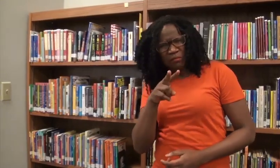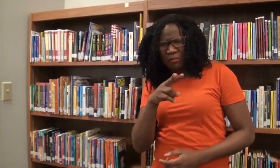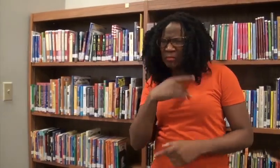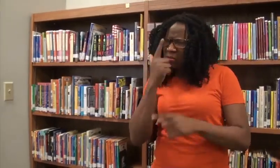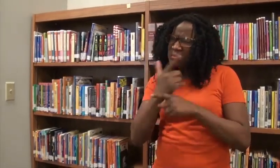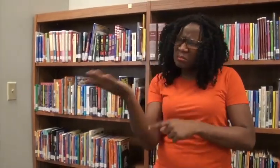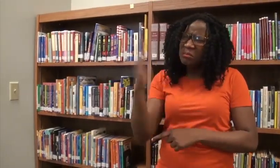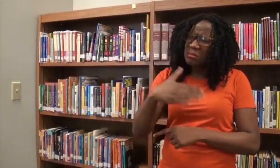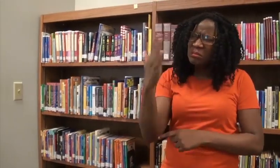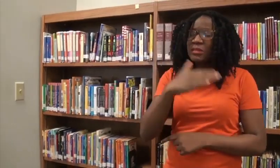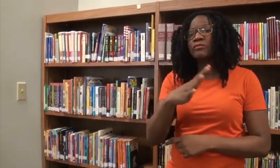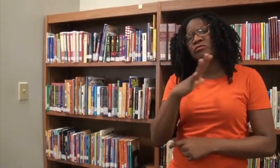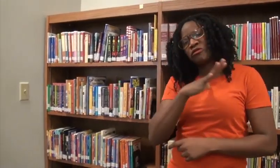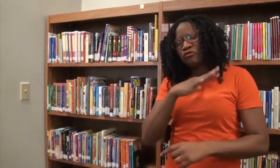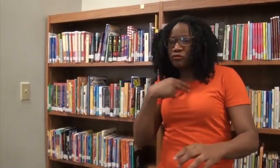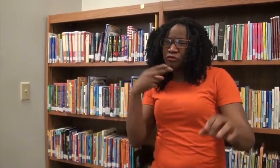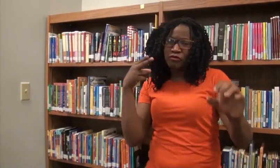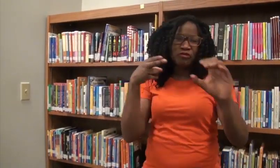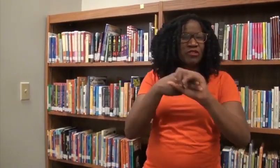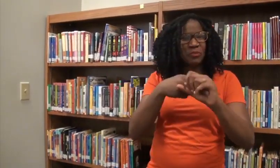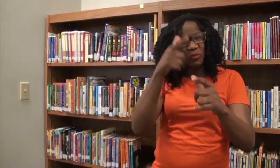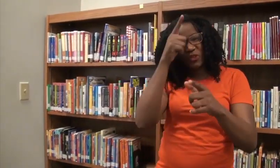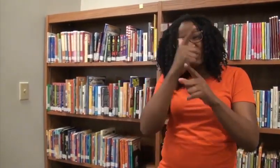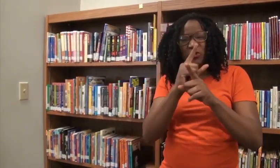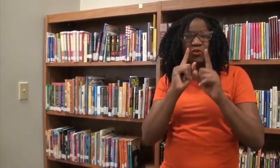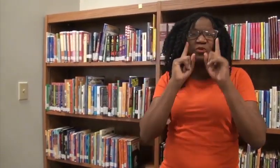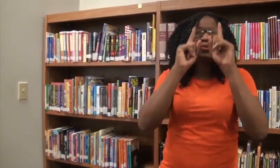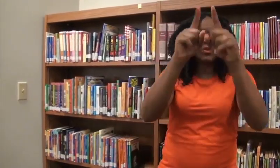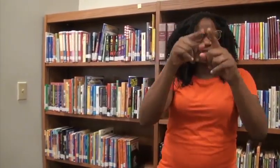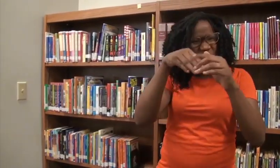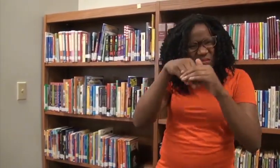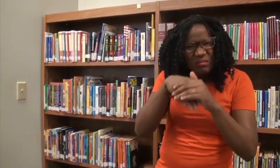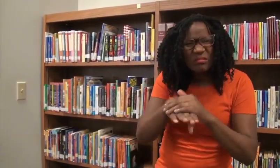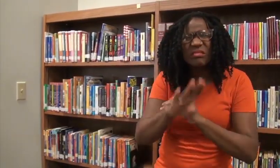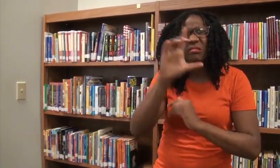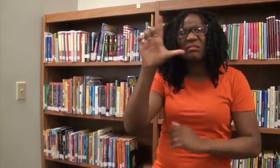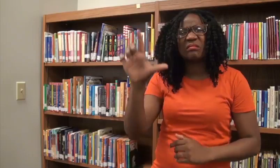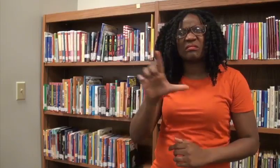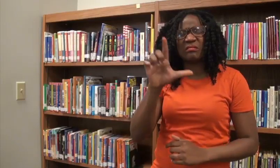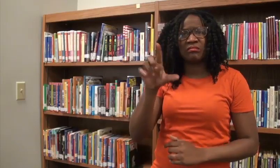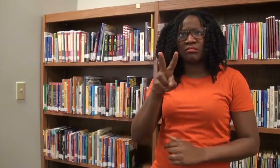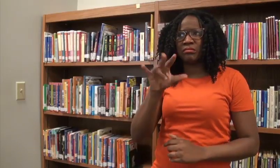I wasn’t sure, but he talked me into going with him.